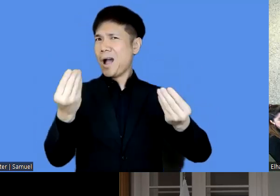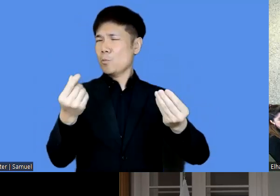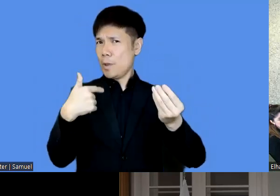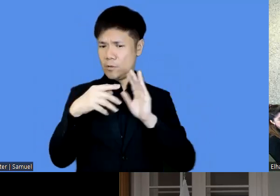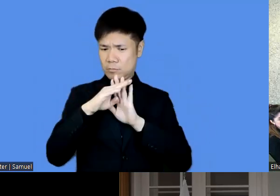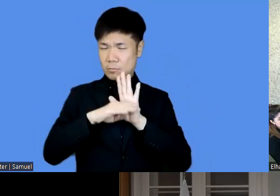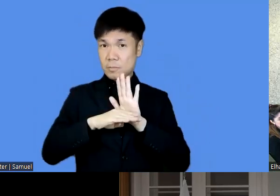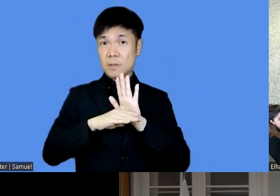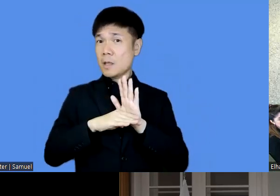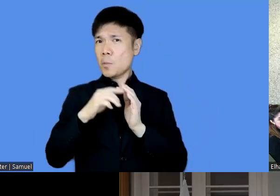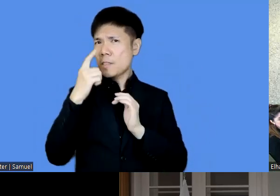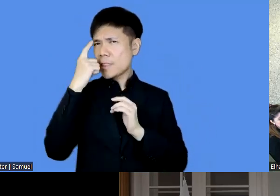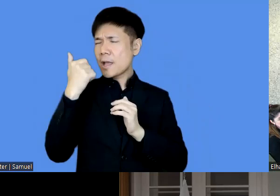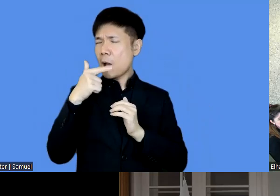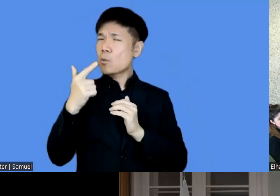could have recommended that.